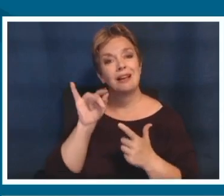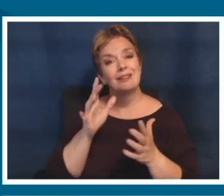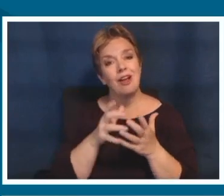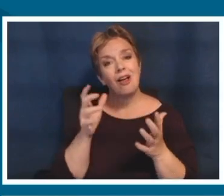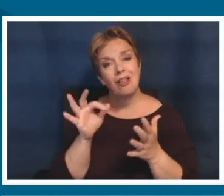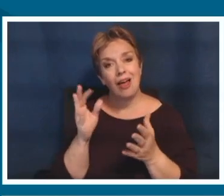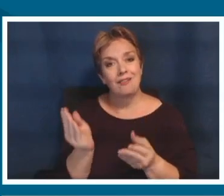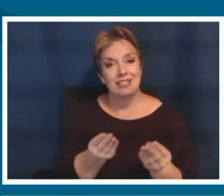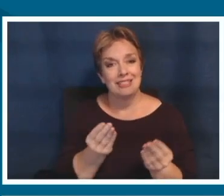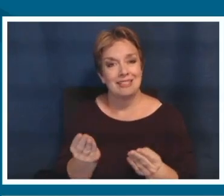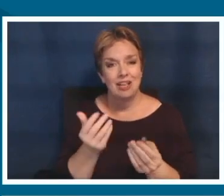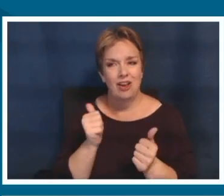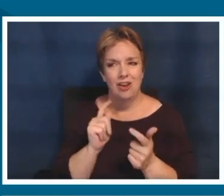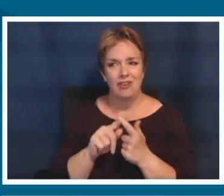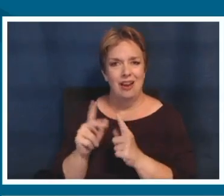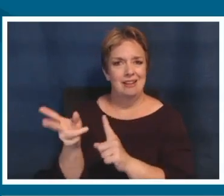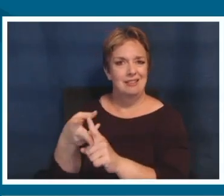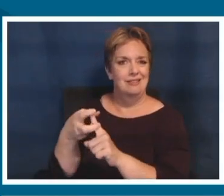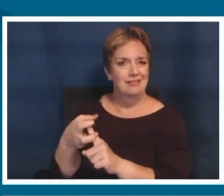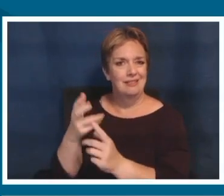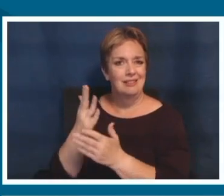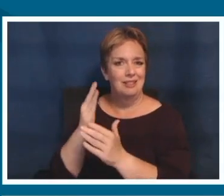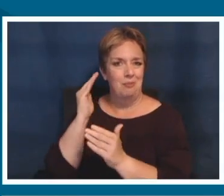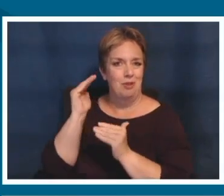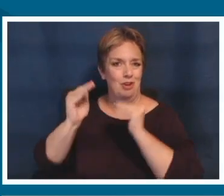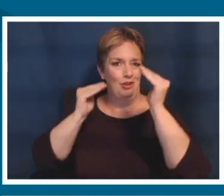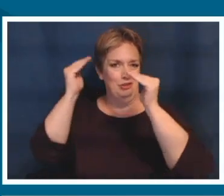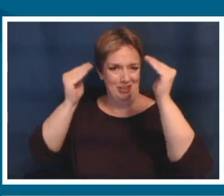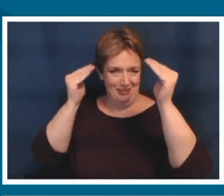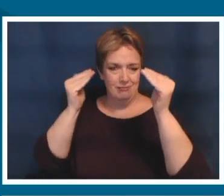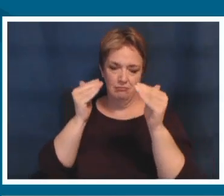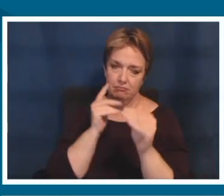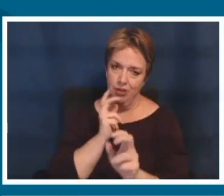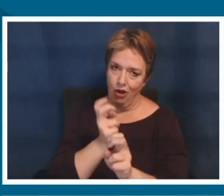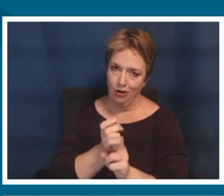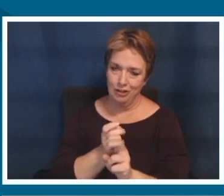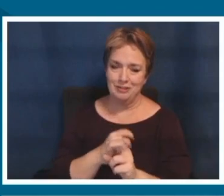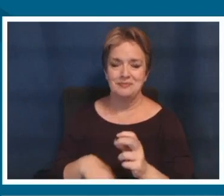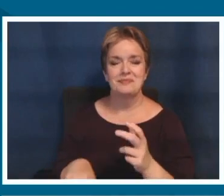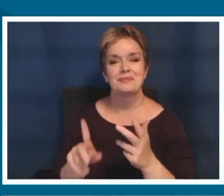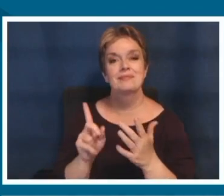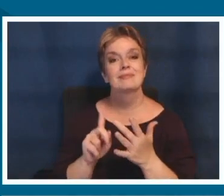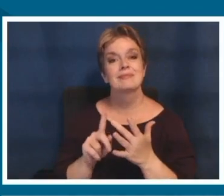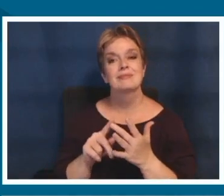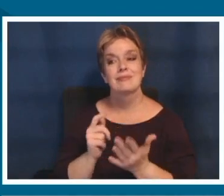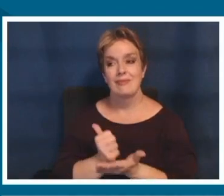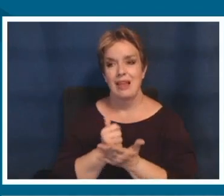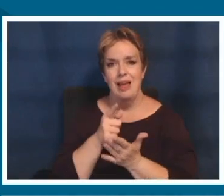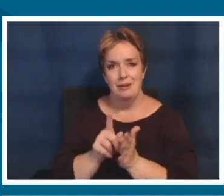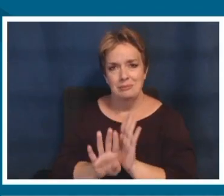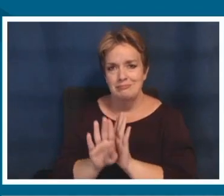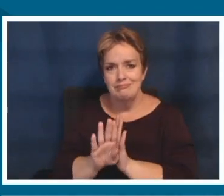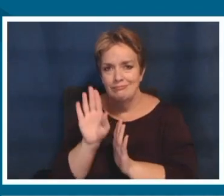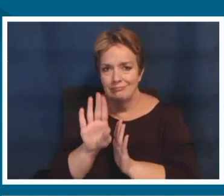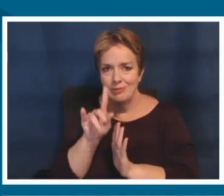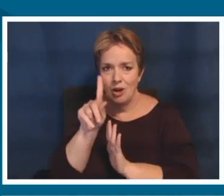really hard thing to do and then giving them helping them form